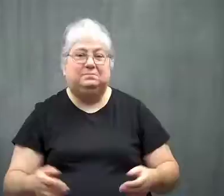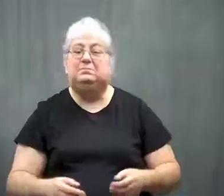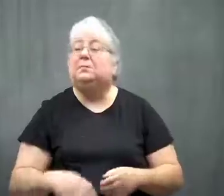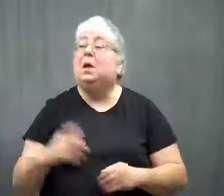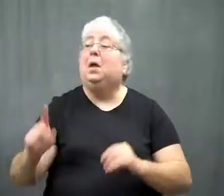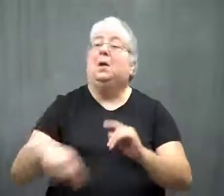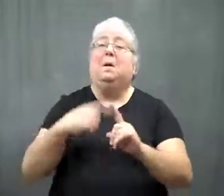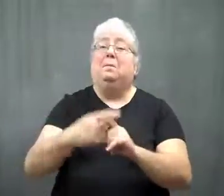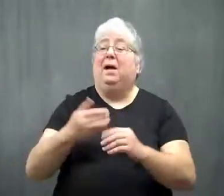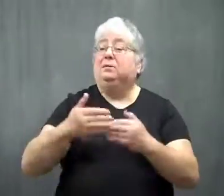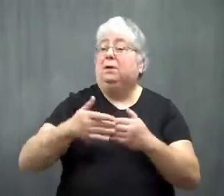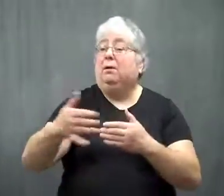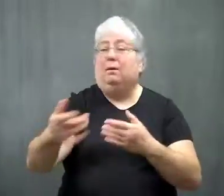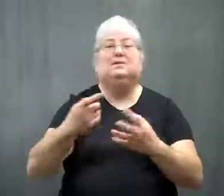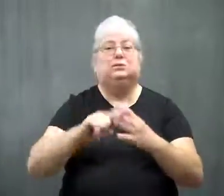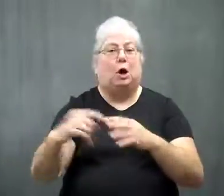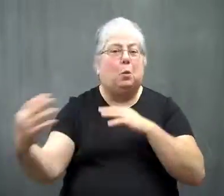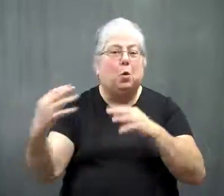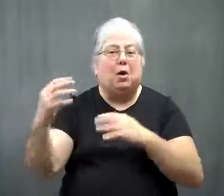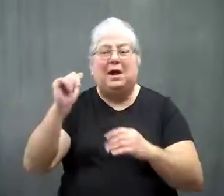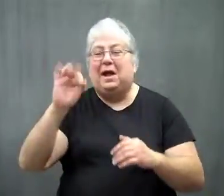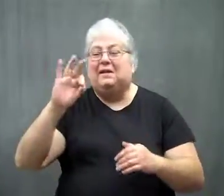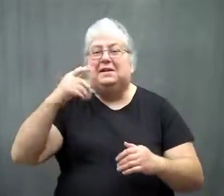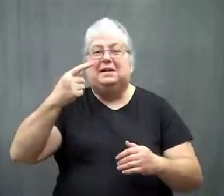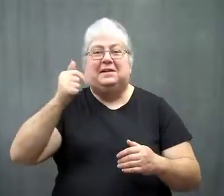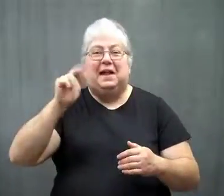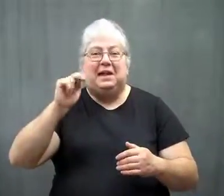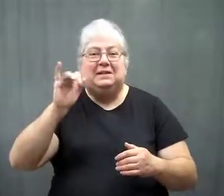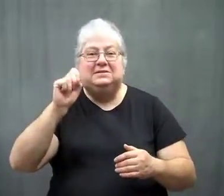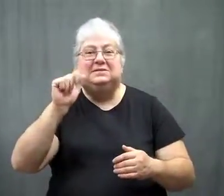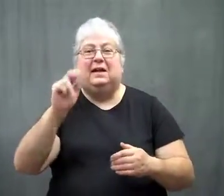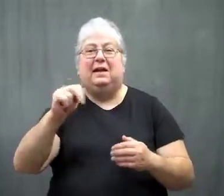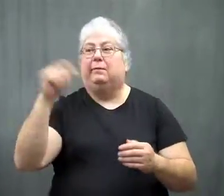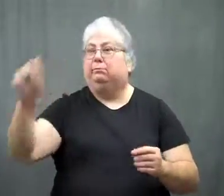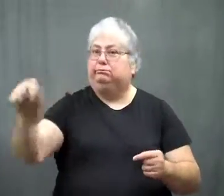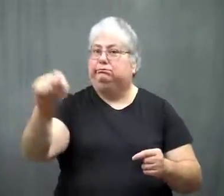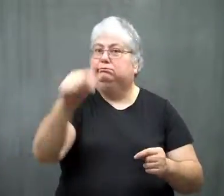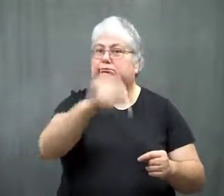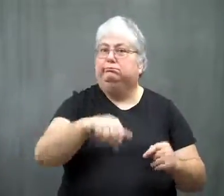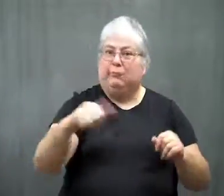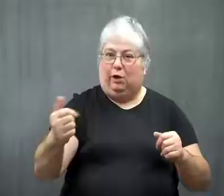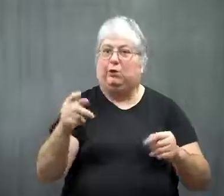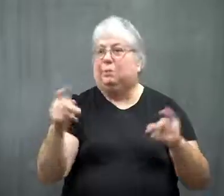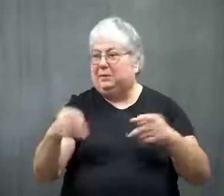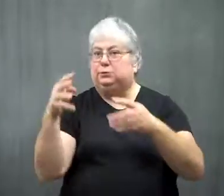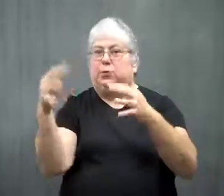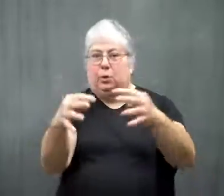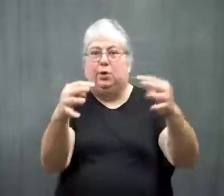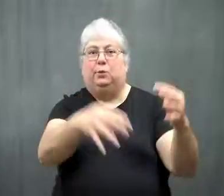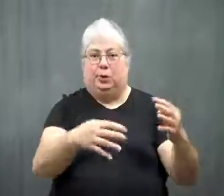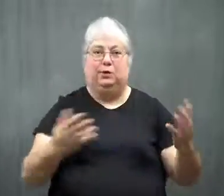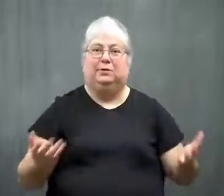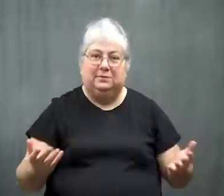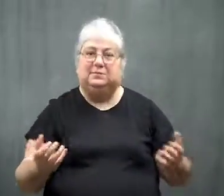Then there were the wars in Afghanistan and other places.